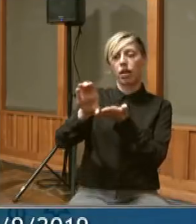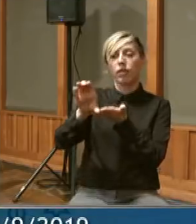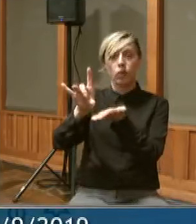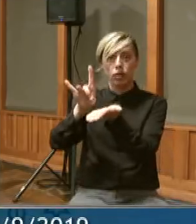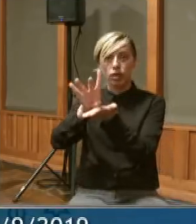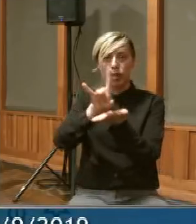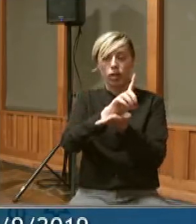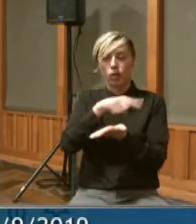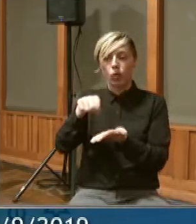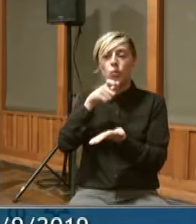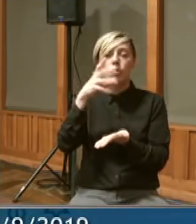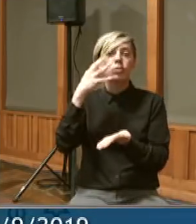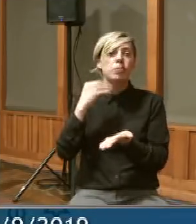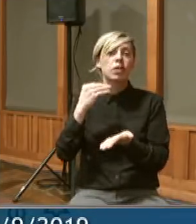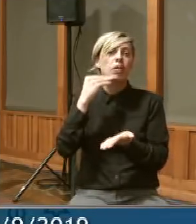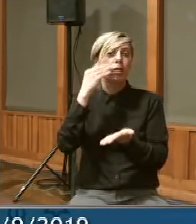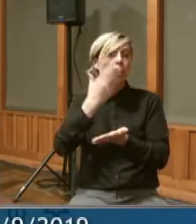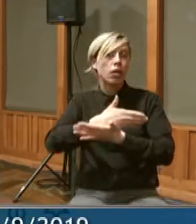DERELICT R.V. ENFORCEMENT. I'M AGAINST DISPLACEMENT FOR ANY